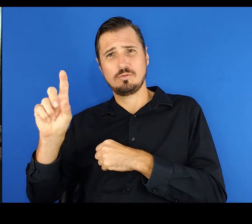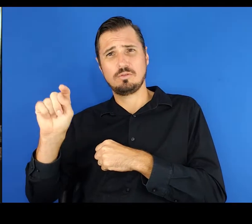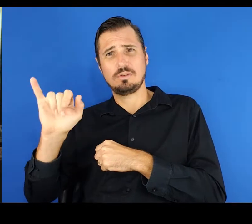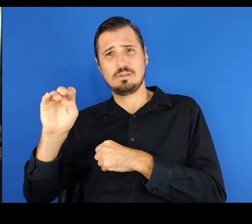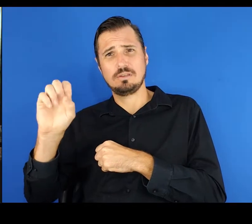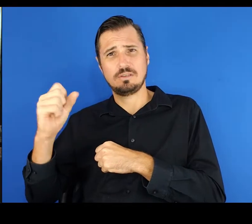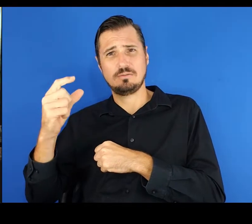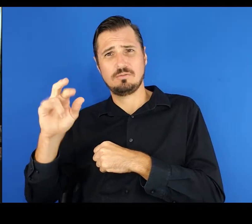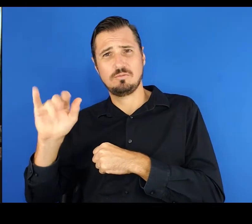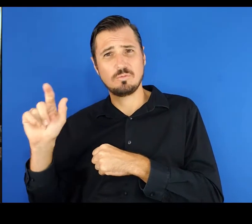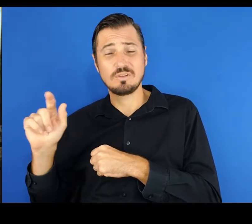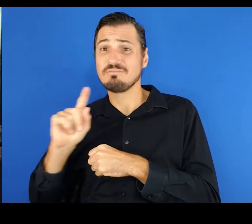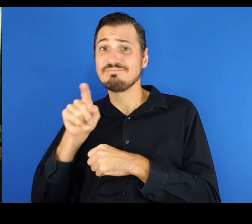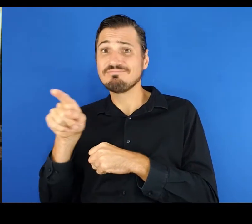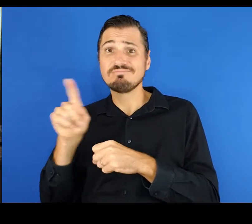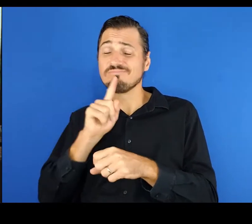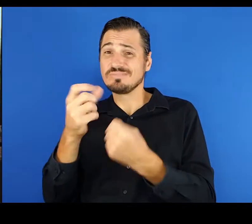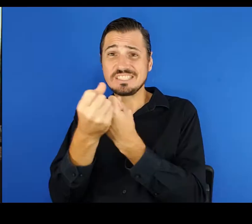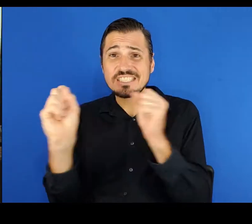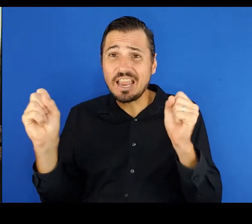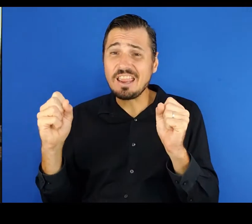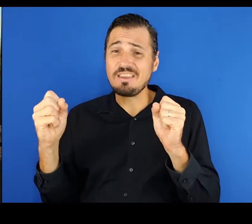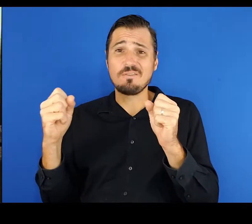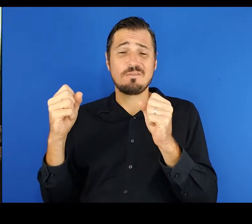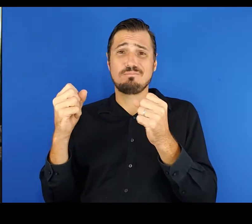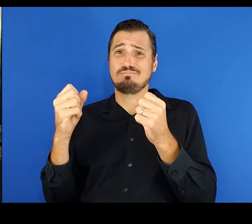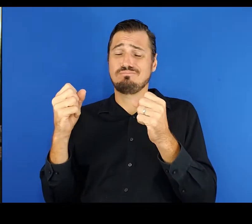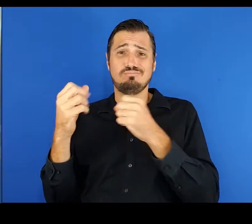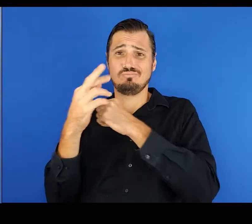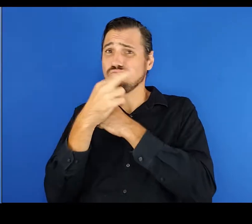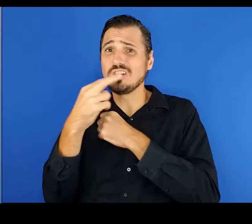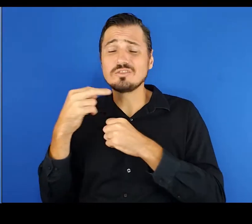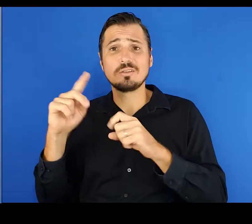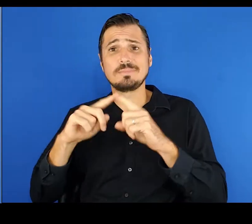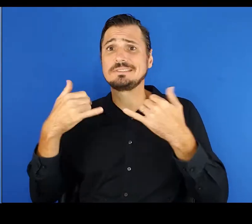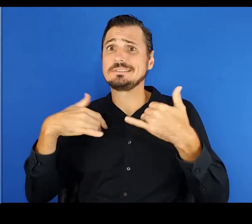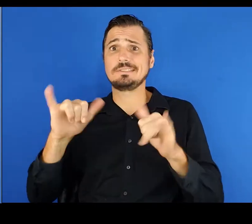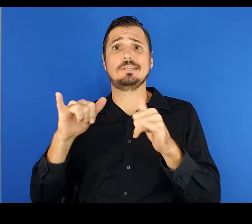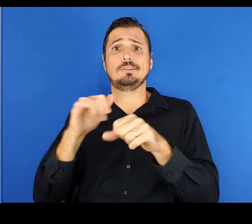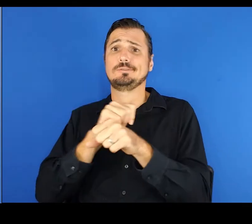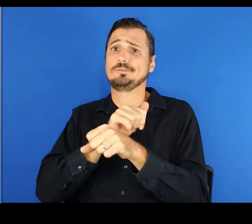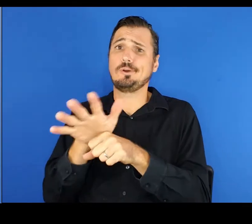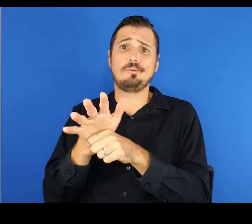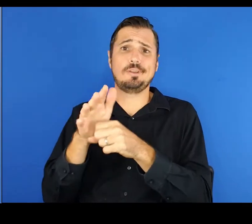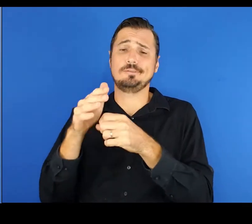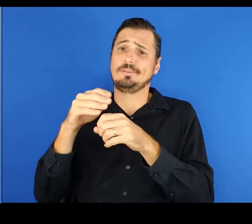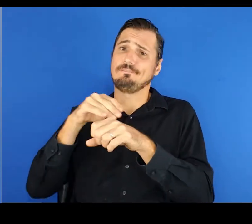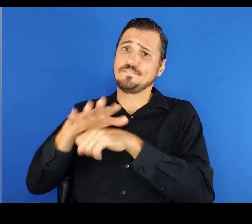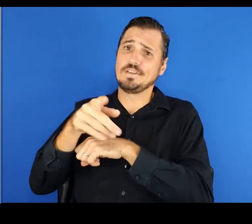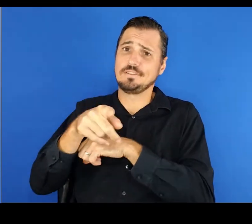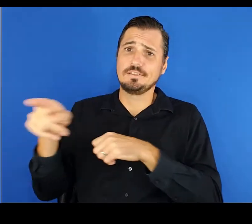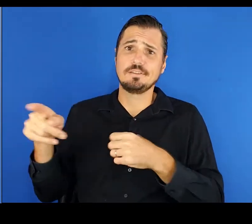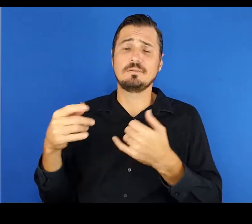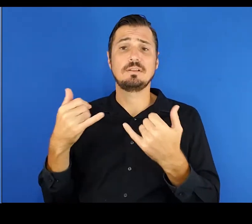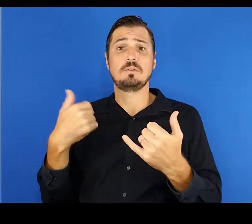know, they’ve recently been affected by COVID. We have the owner Rob Silverman here today to give us a quick update…